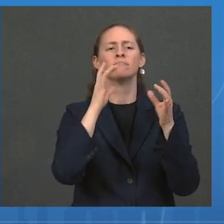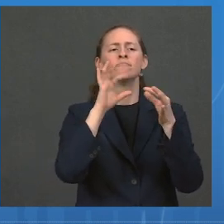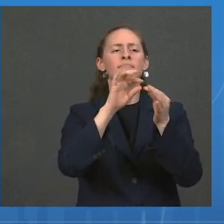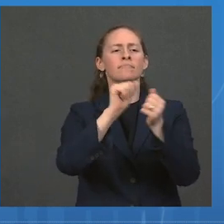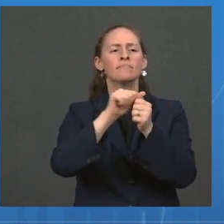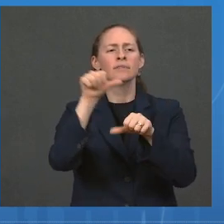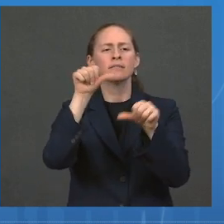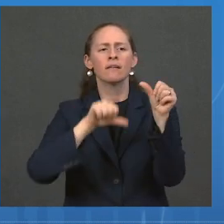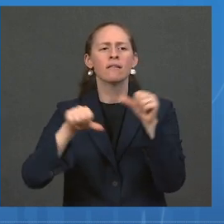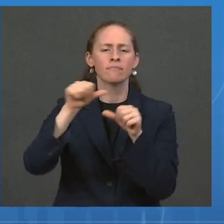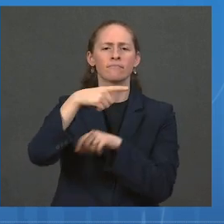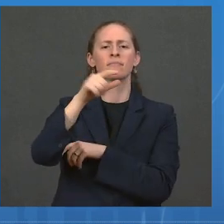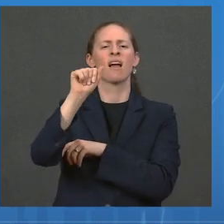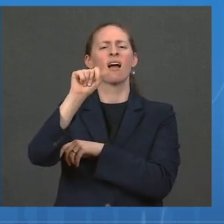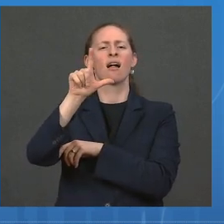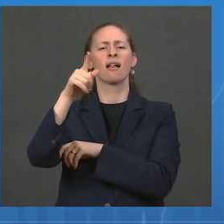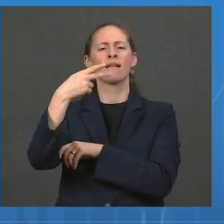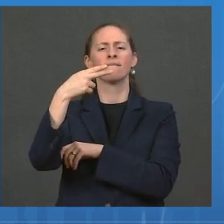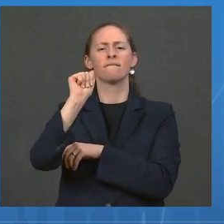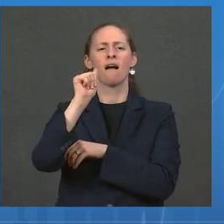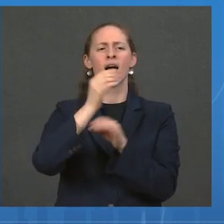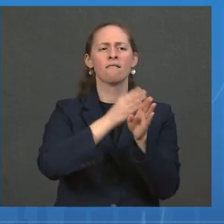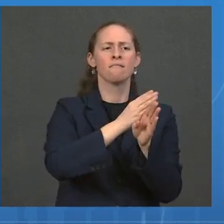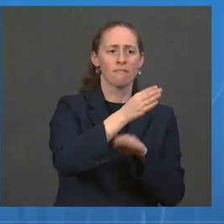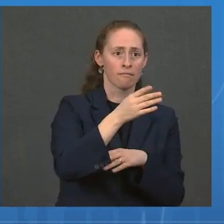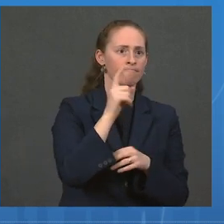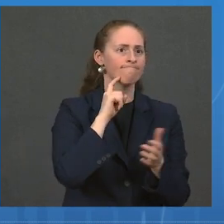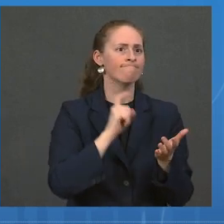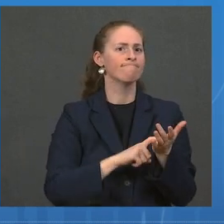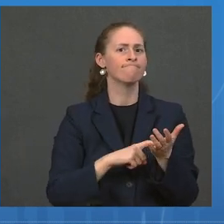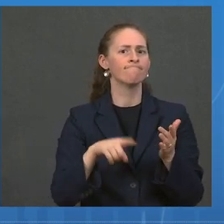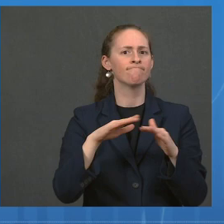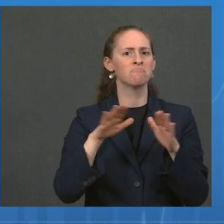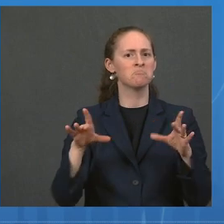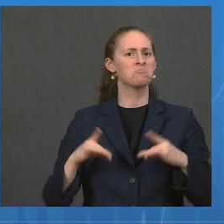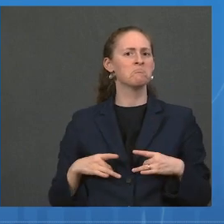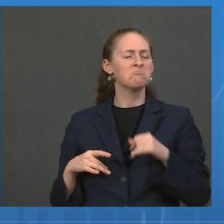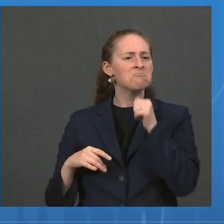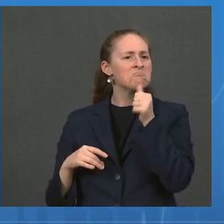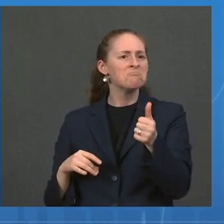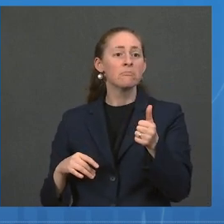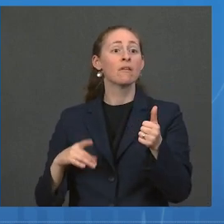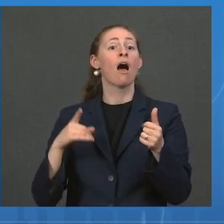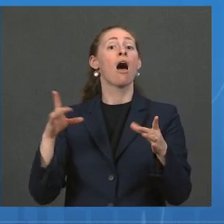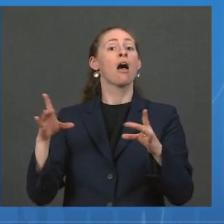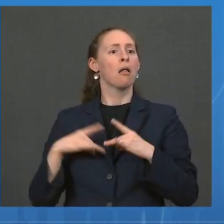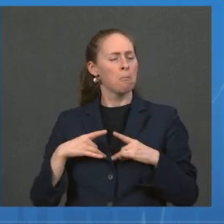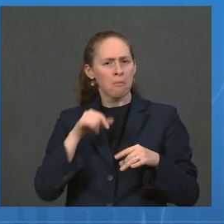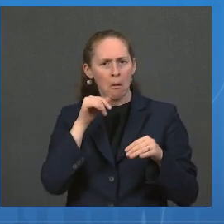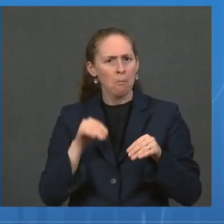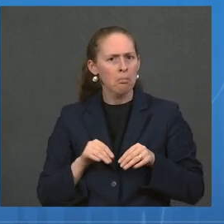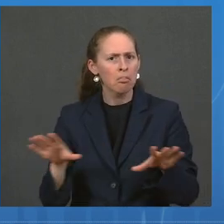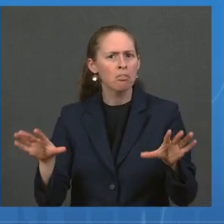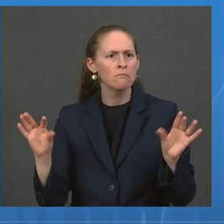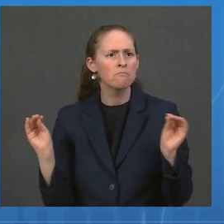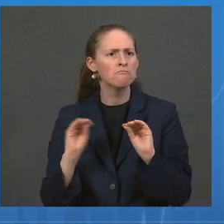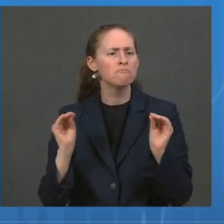that children do not get infected as much. And if they do, they don't spread the infection in the home setting.